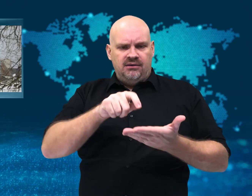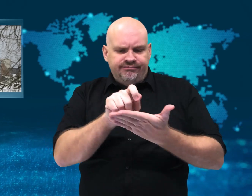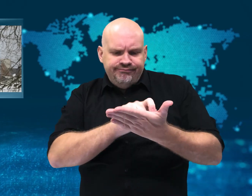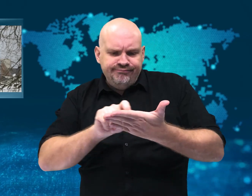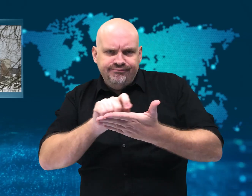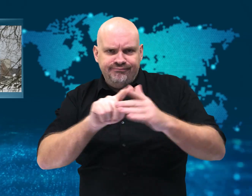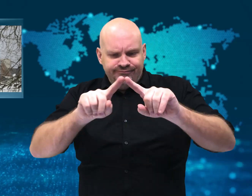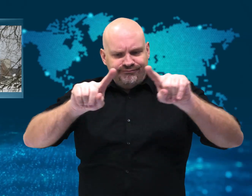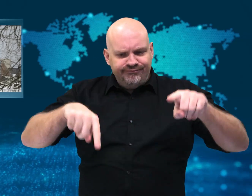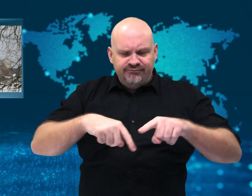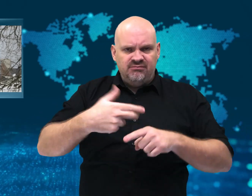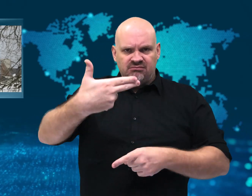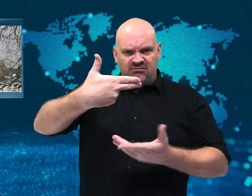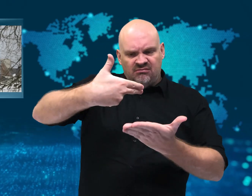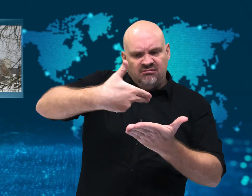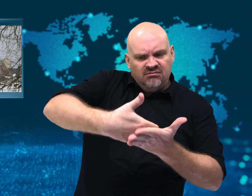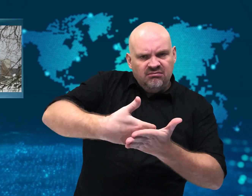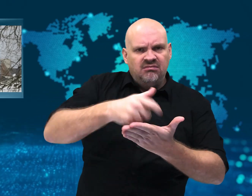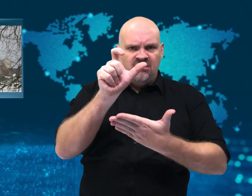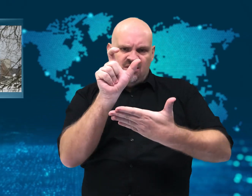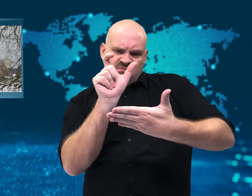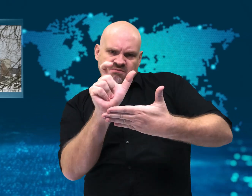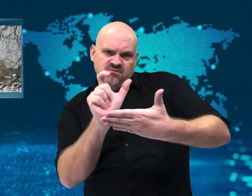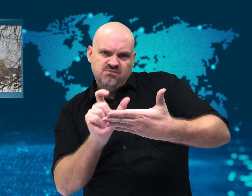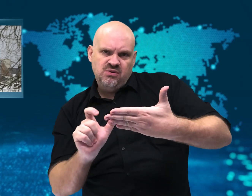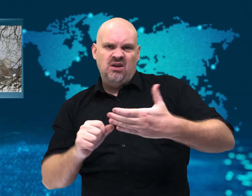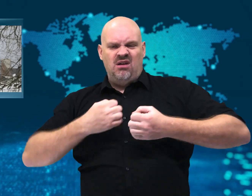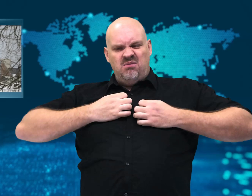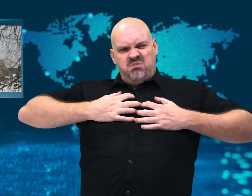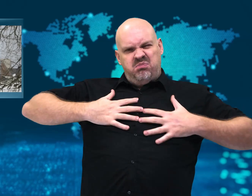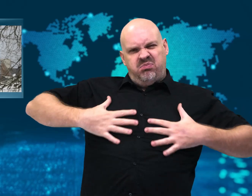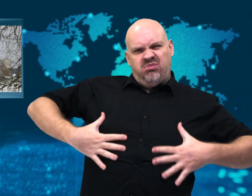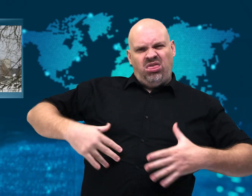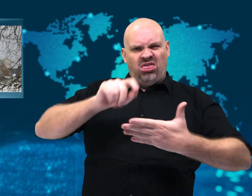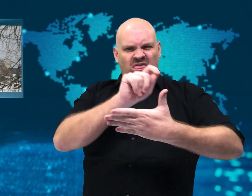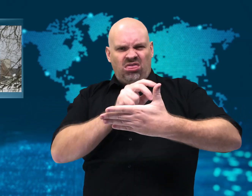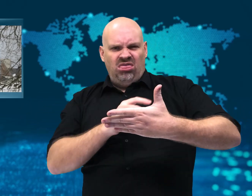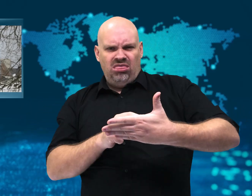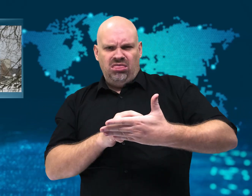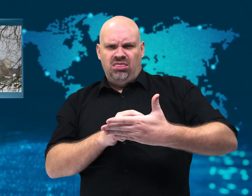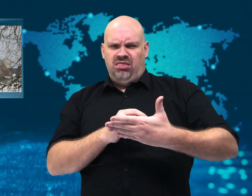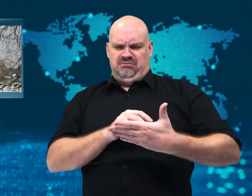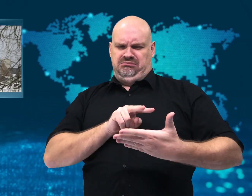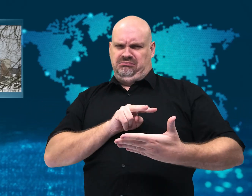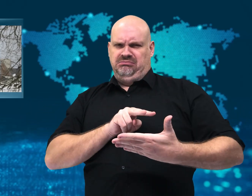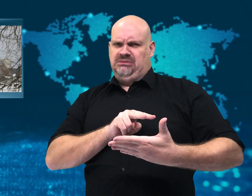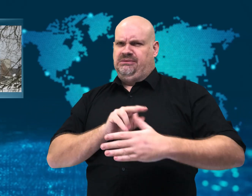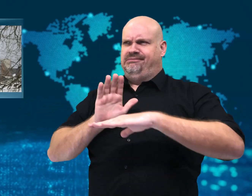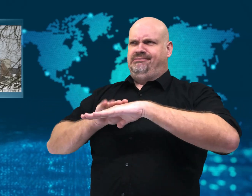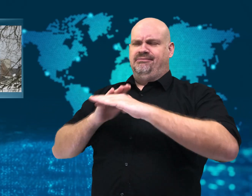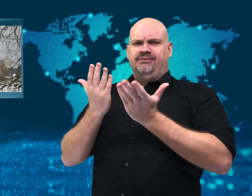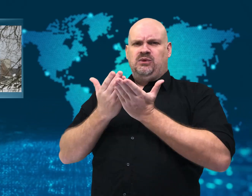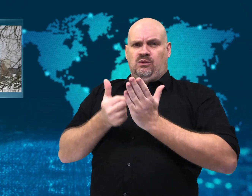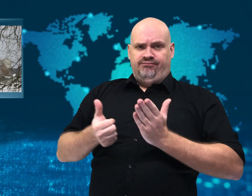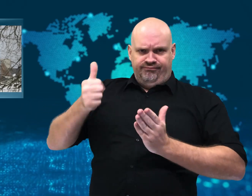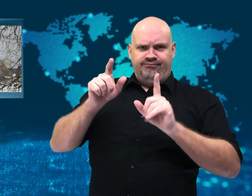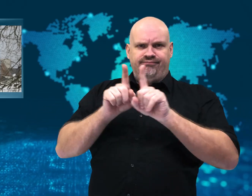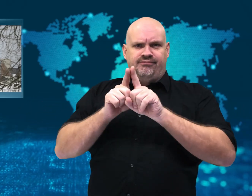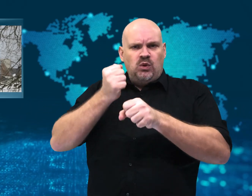His pictures were labeled “Blood everywhere,” “My life is useless,”